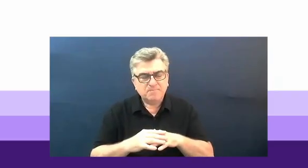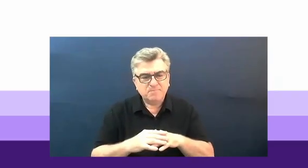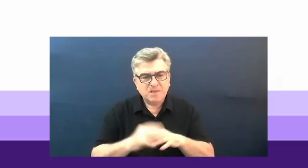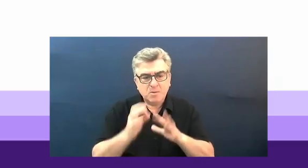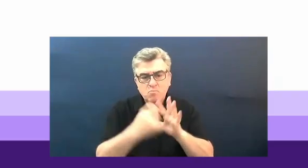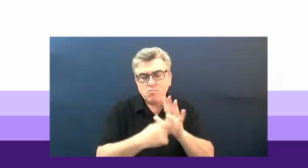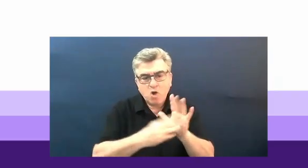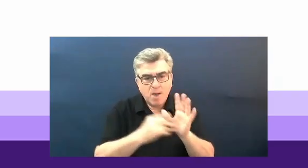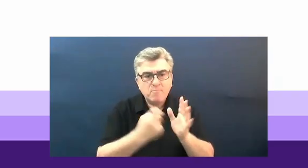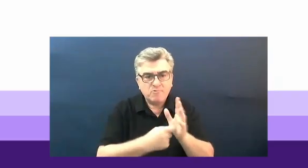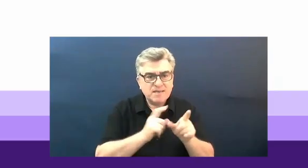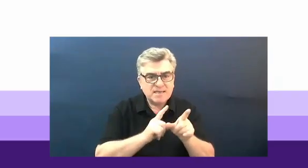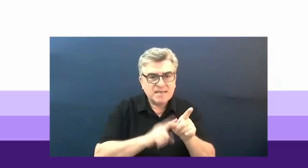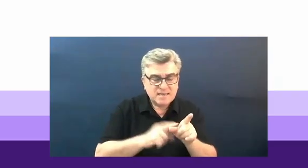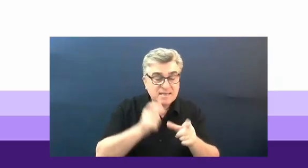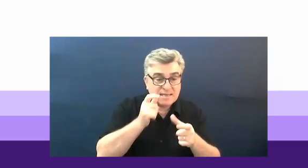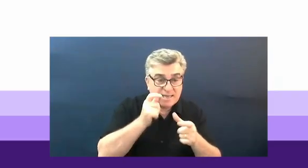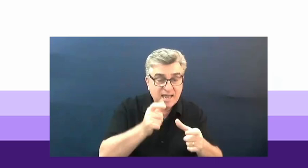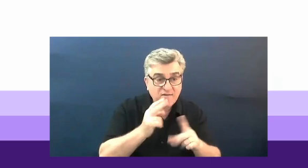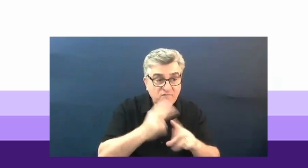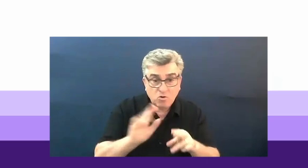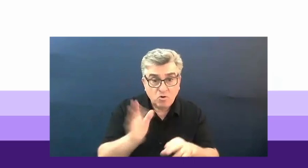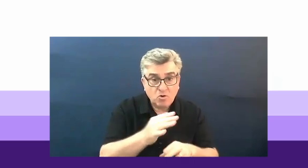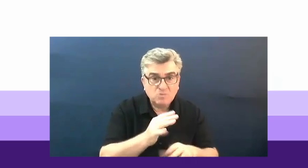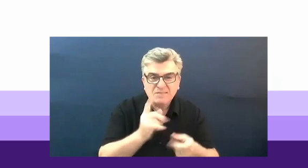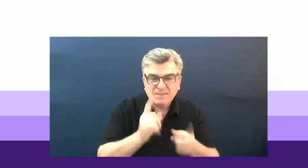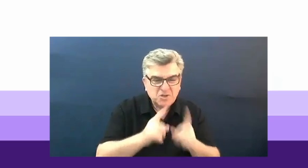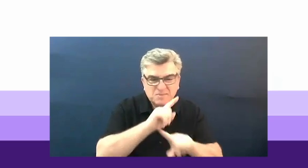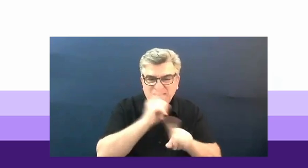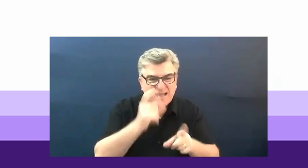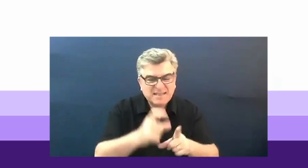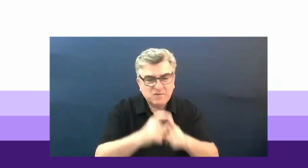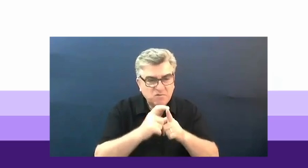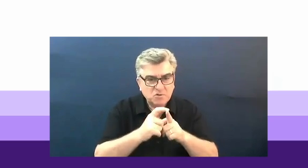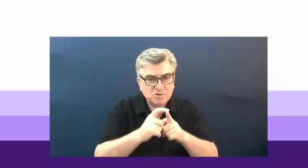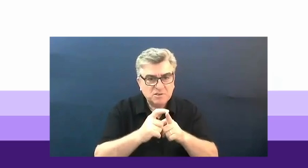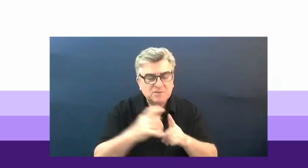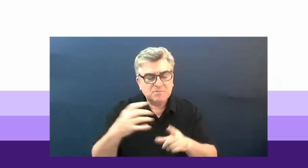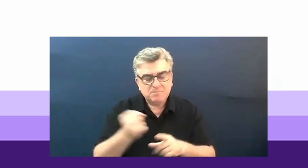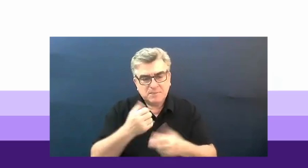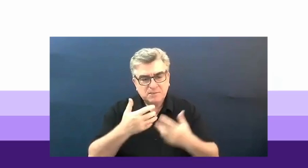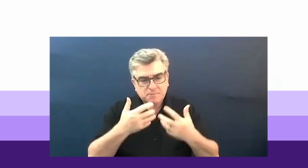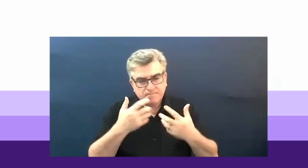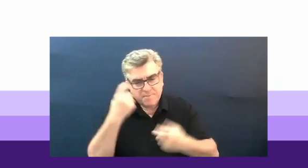complex disability. And we need to understand and develop pathways that support the patient